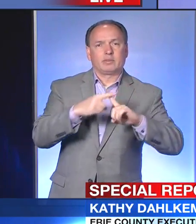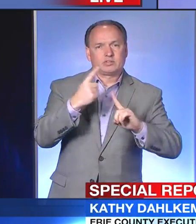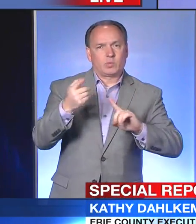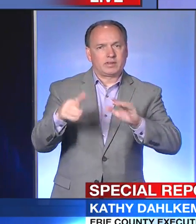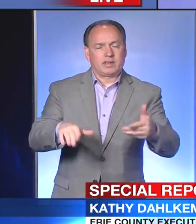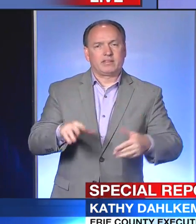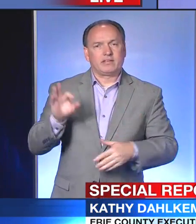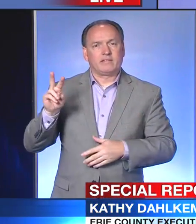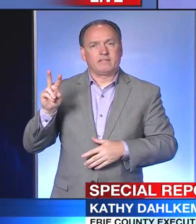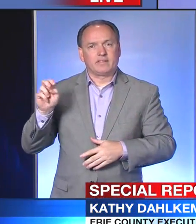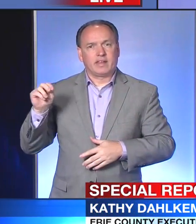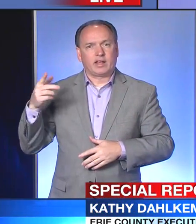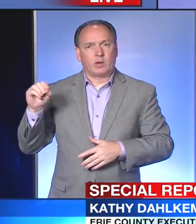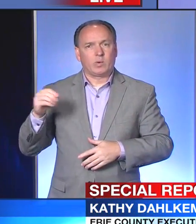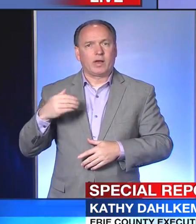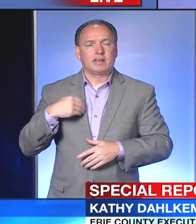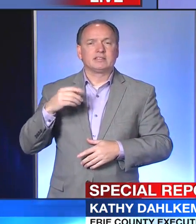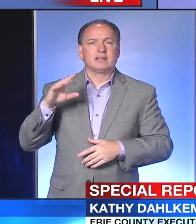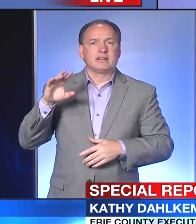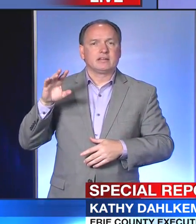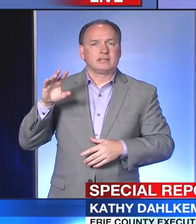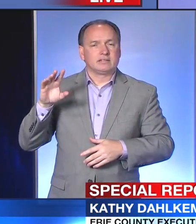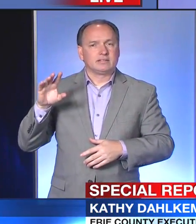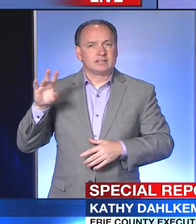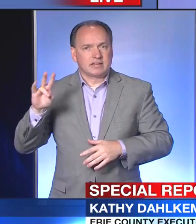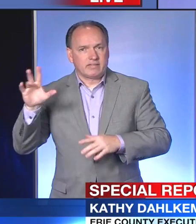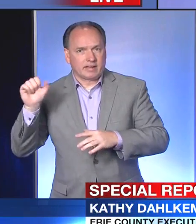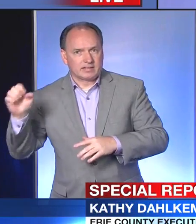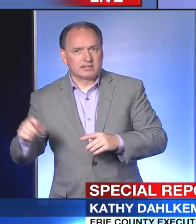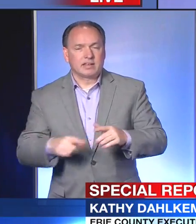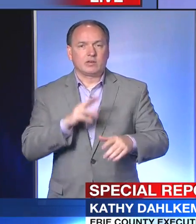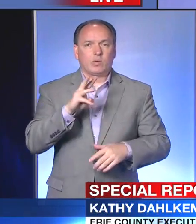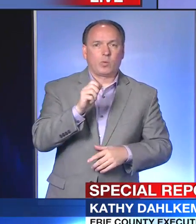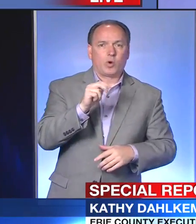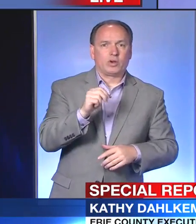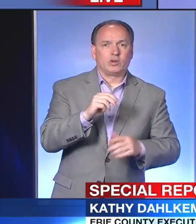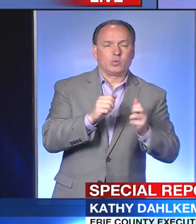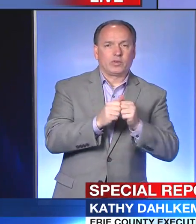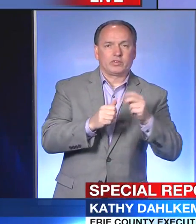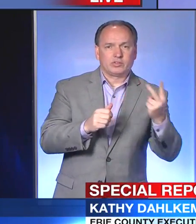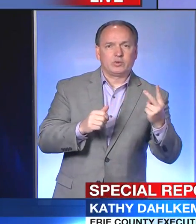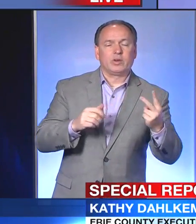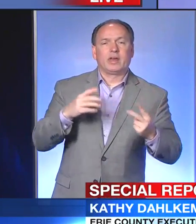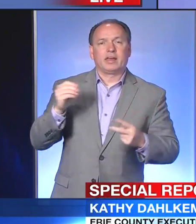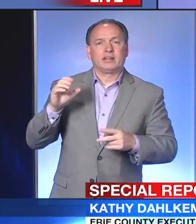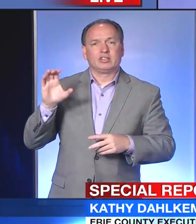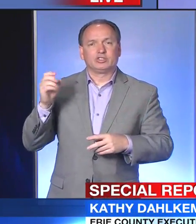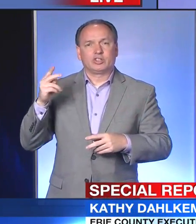STAYED THE SAME. CRAWFORD COUNTY WITH 21 CASES. McKEAN REPORTING EIGHT CASES AND ONE DEATH.